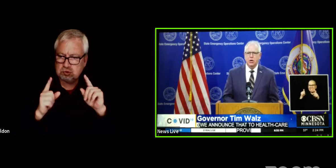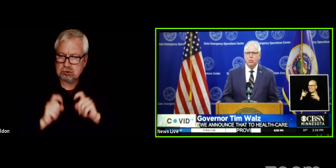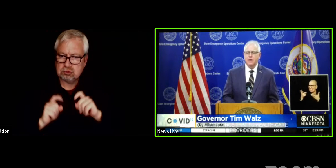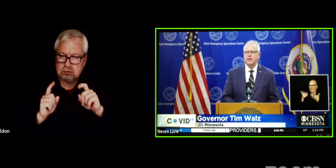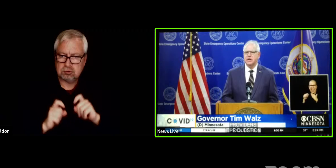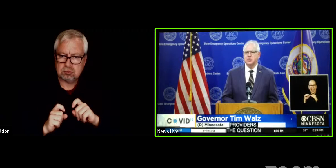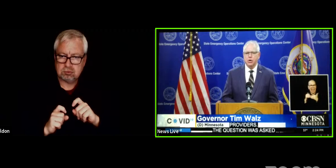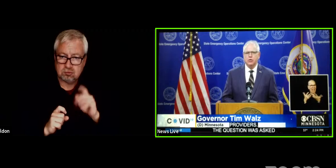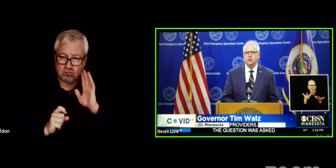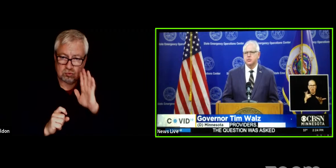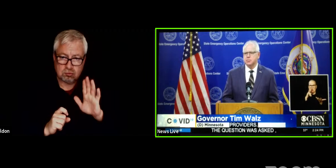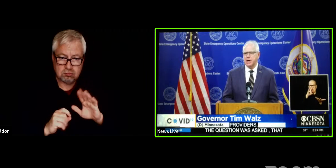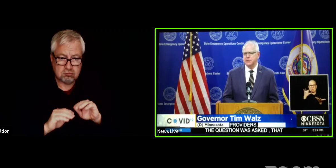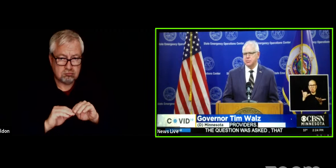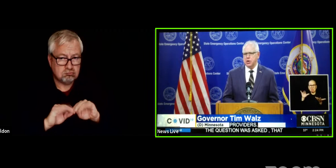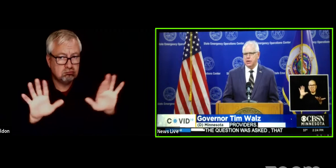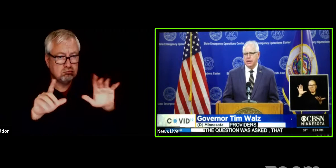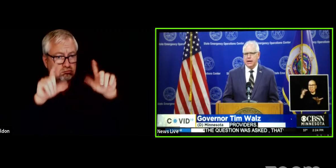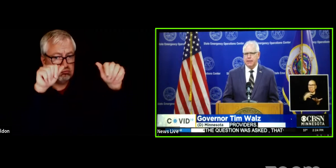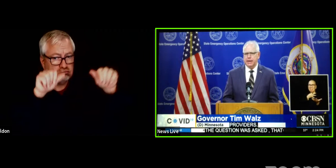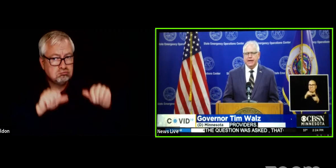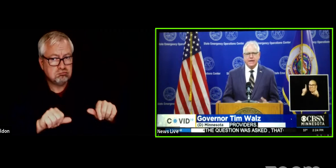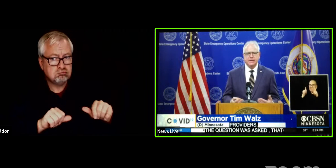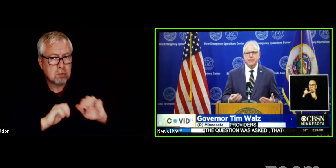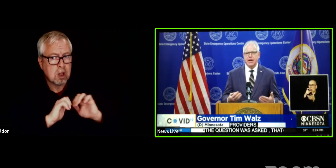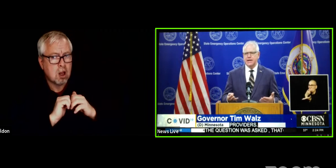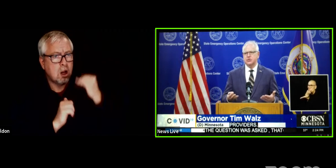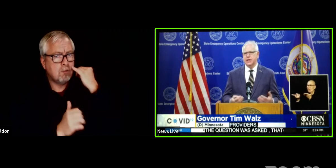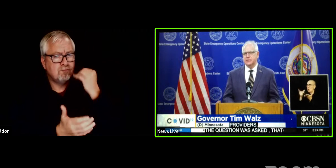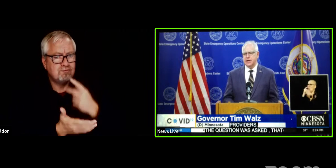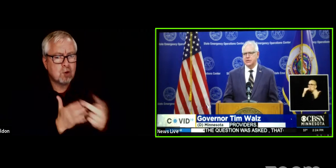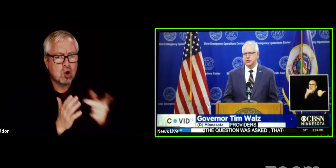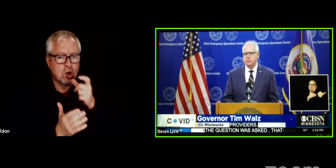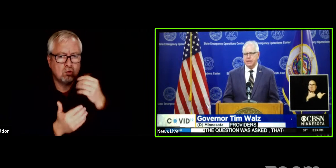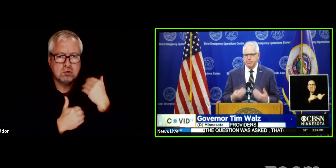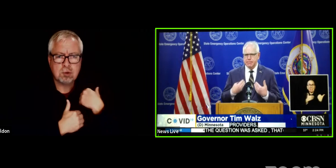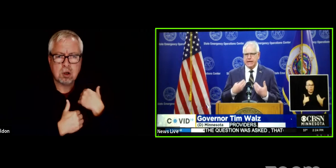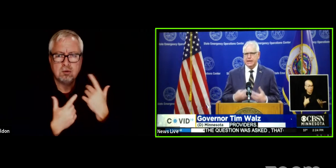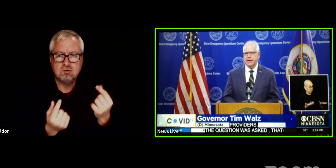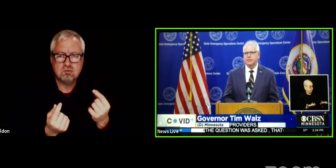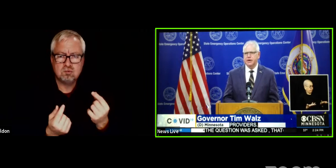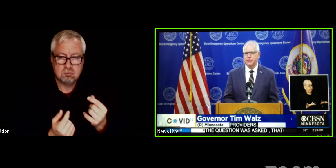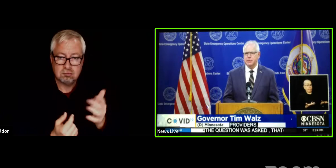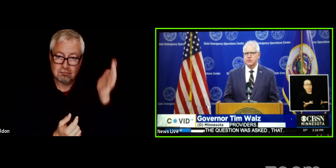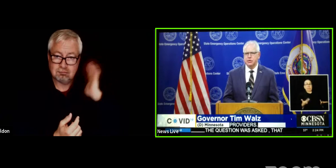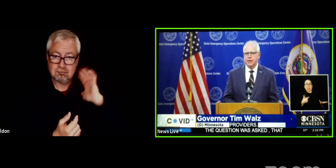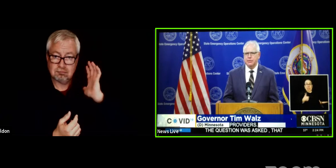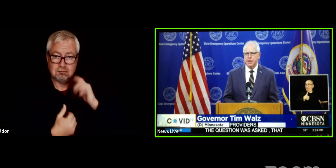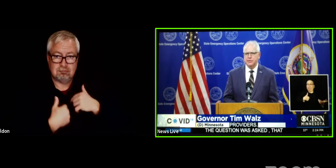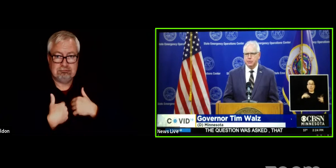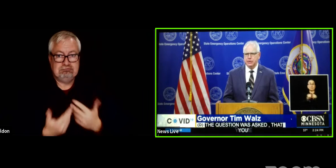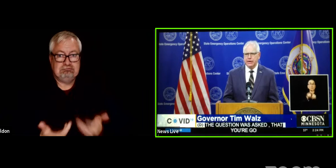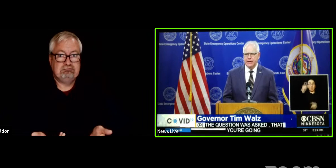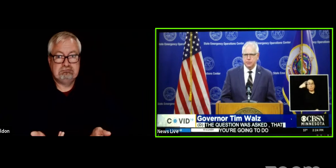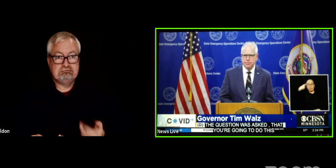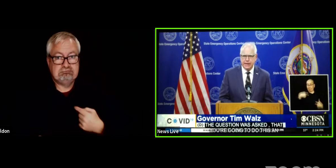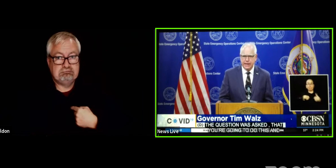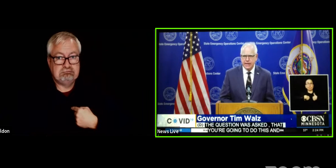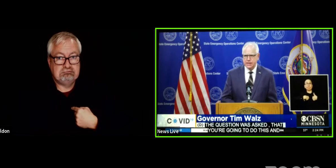DOESN'T WORK? WHO'S RESPONSIBLE? AND AT THAT TIME I ANSWERED AS IT SHOULD BE, ME, AS GOVERNOR OF MINNESOTA, THAT RESPONSIBILITY LIES WITH ME.